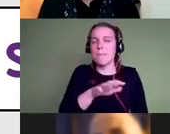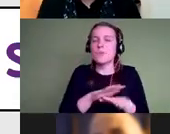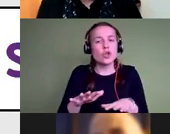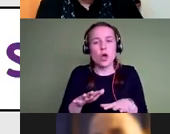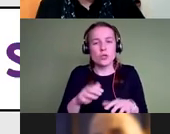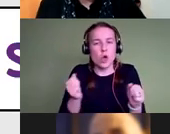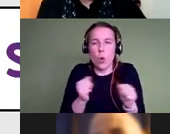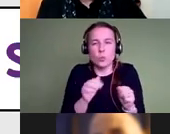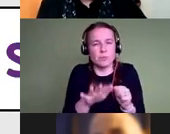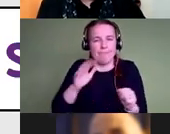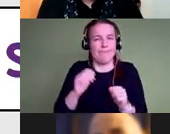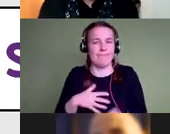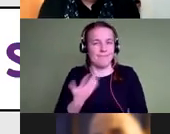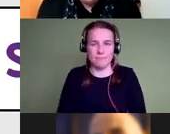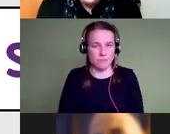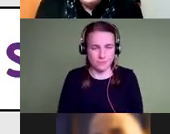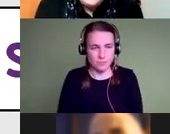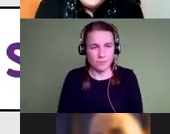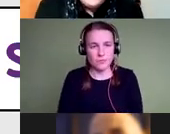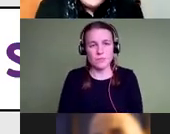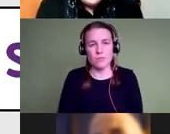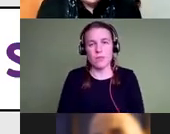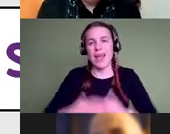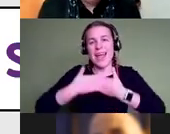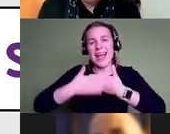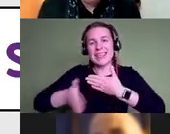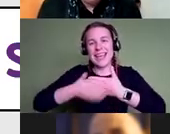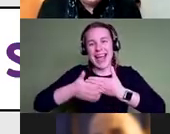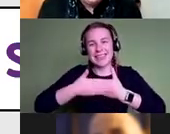in the box. MARK LANE: Handles, latches and other ironmongery should be located